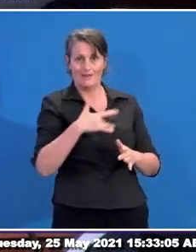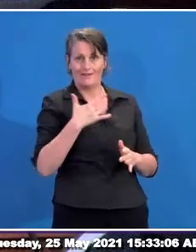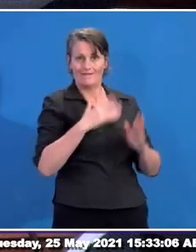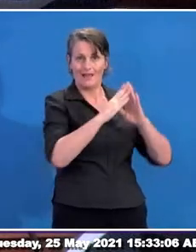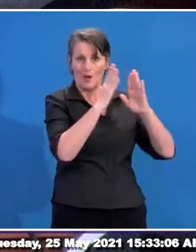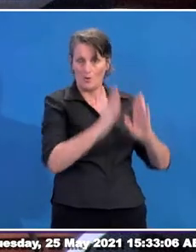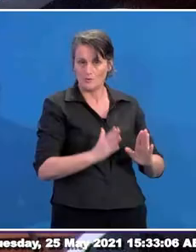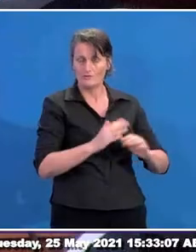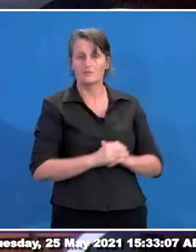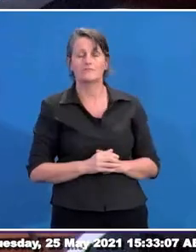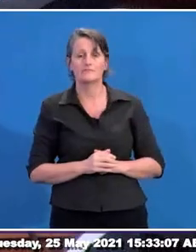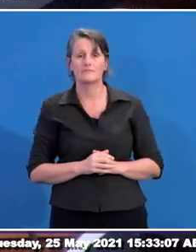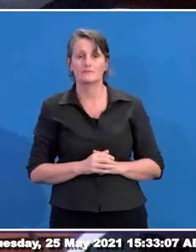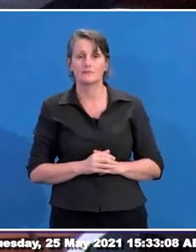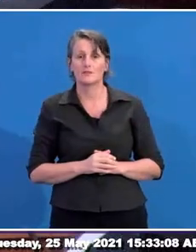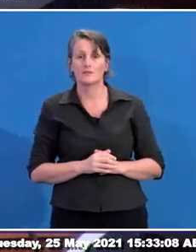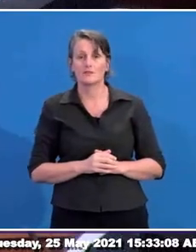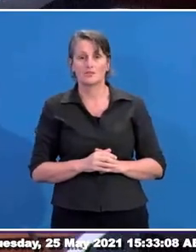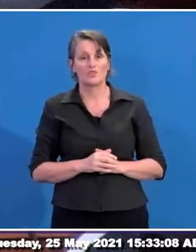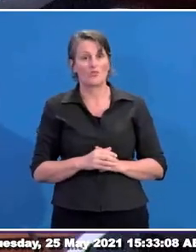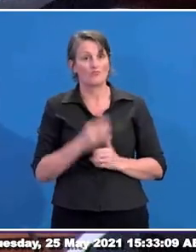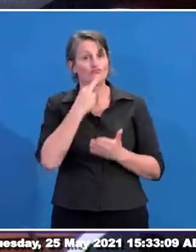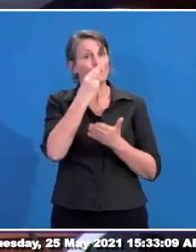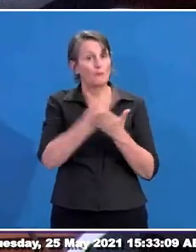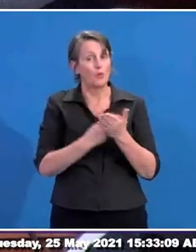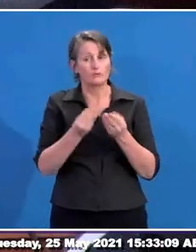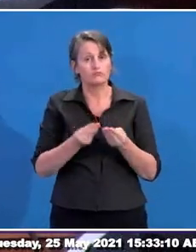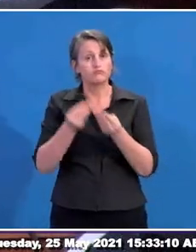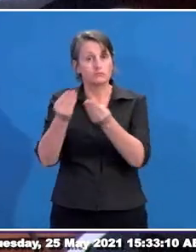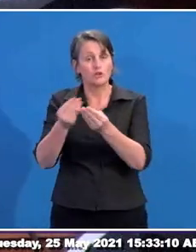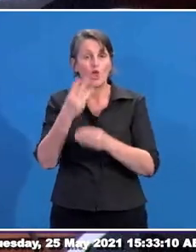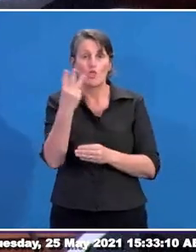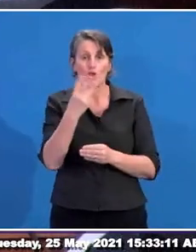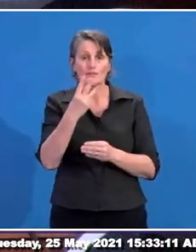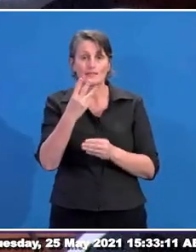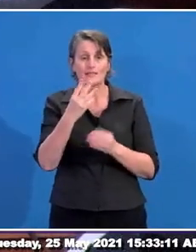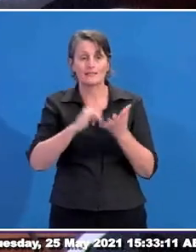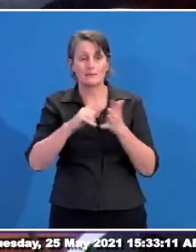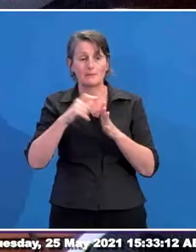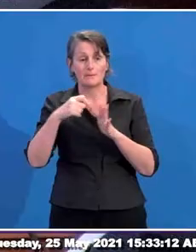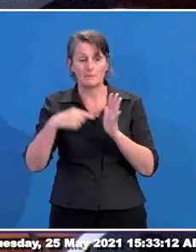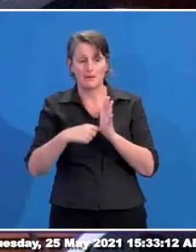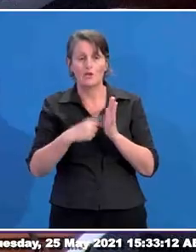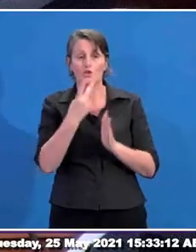you have provided on 13 September, 24 November, and then a later one in May.